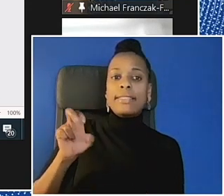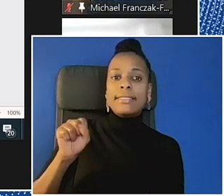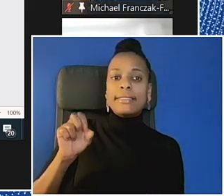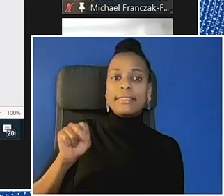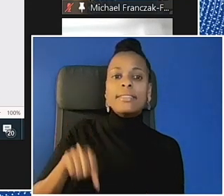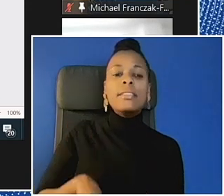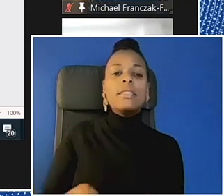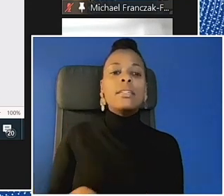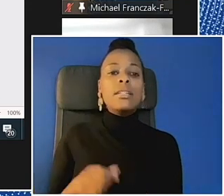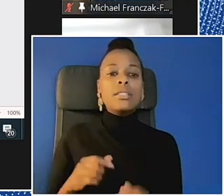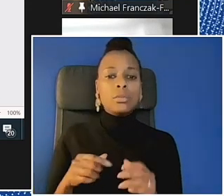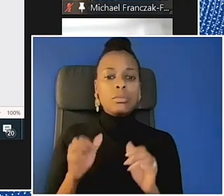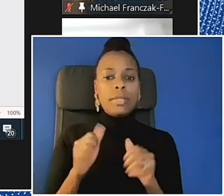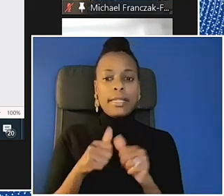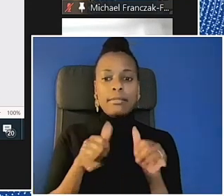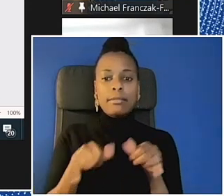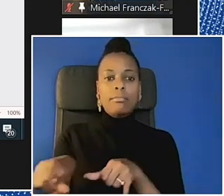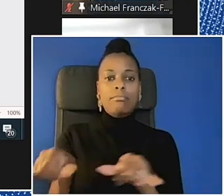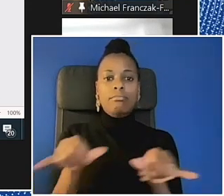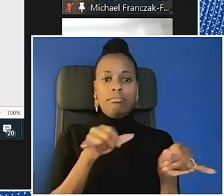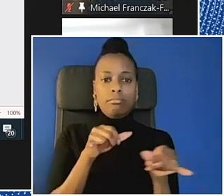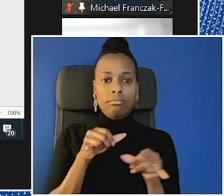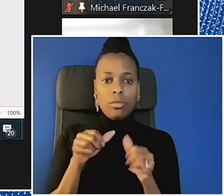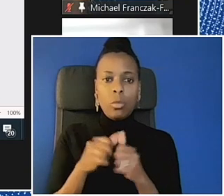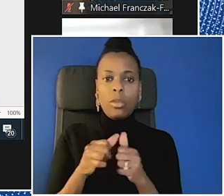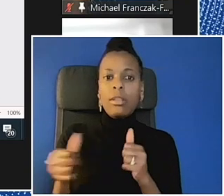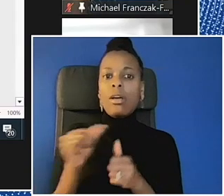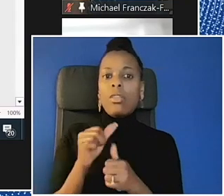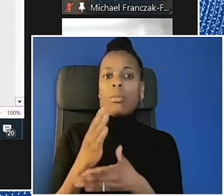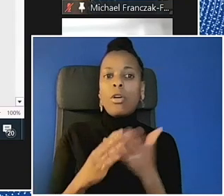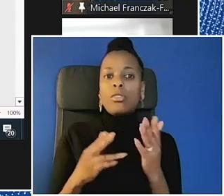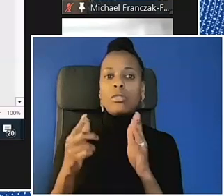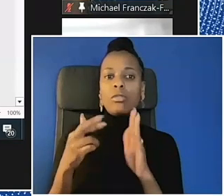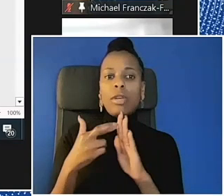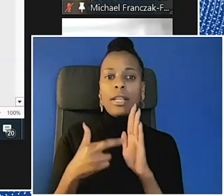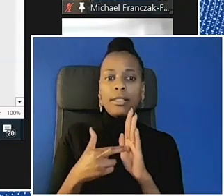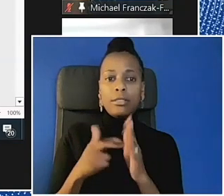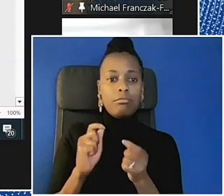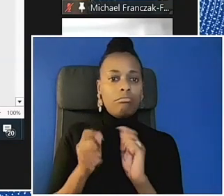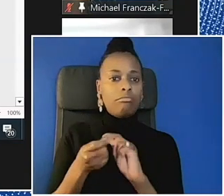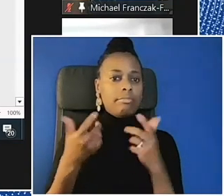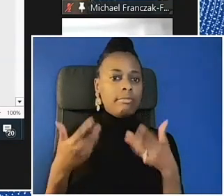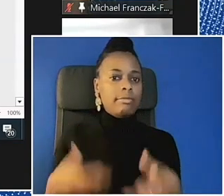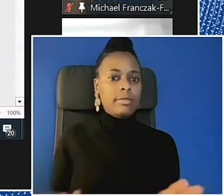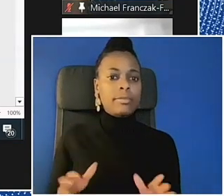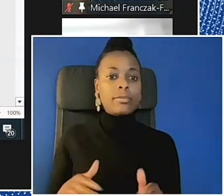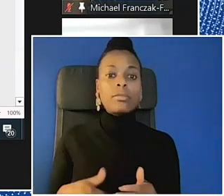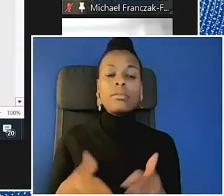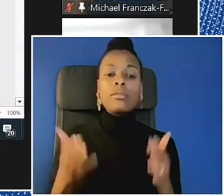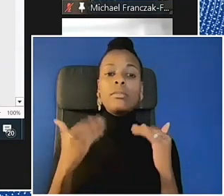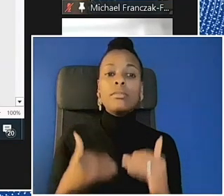We have made this change. For paragraph A, we received a suggestion to add language that the provision applies